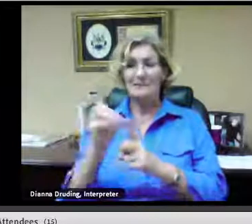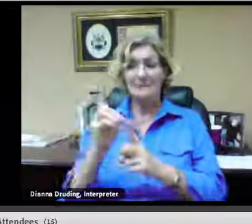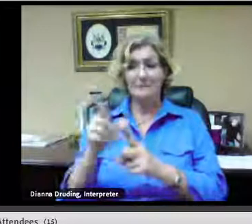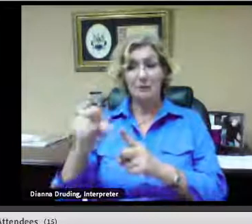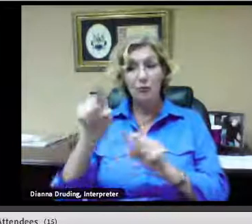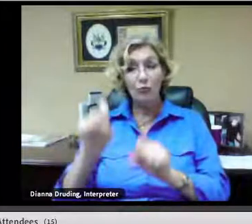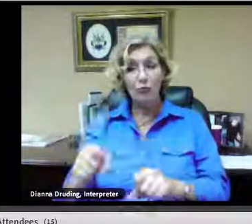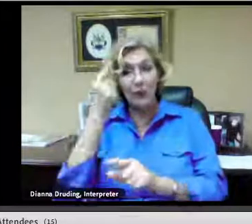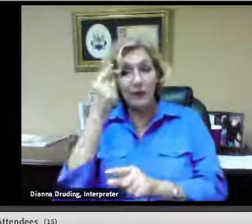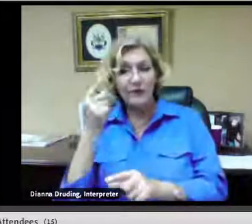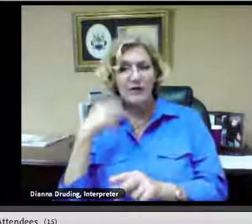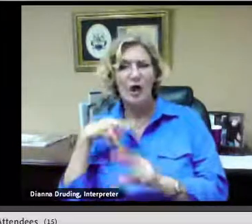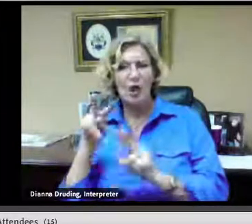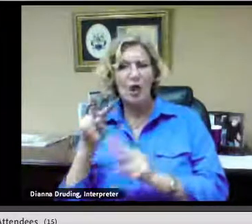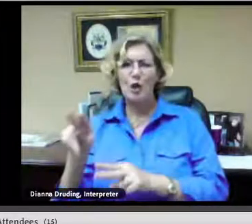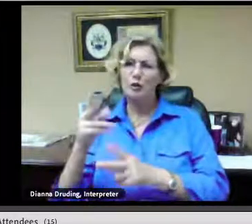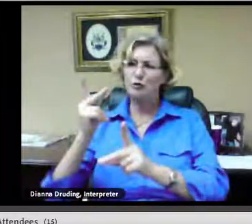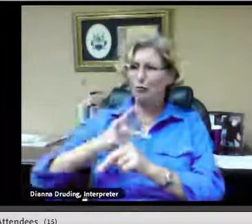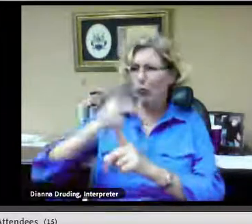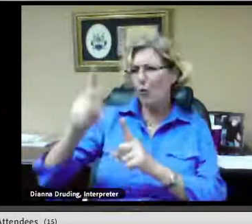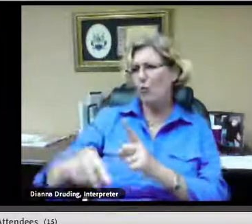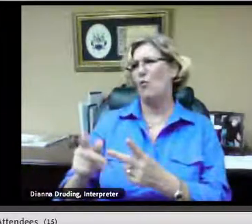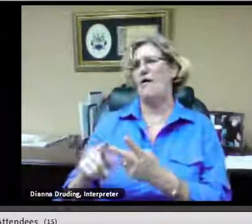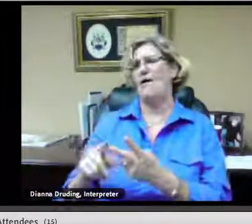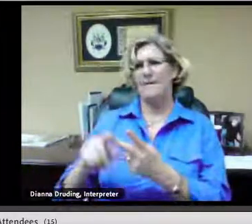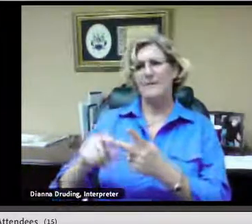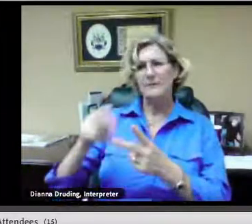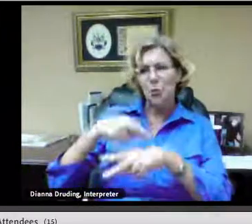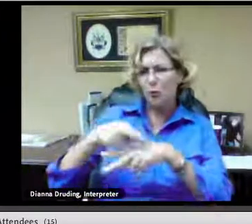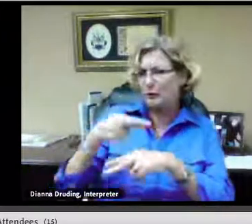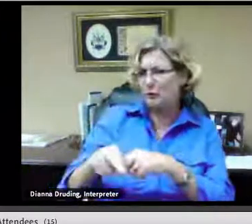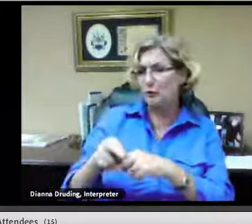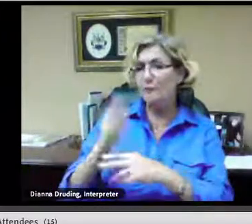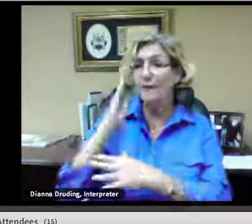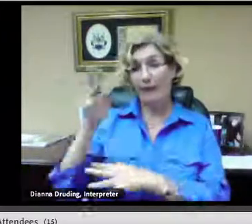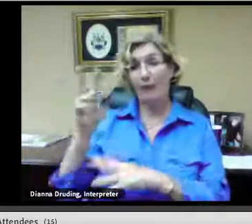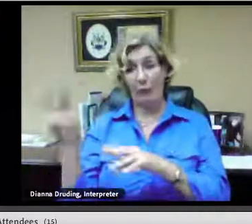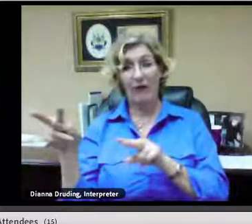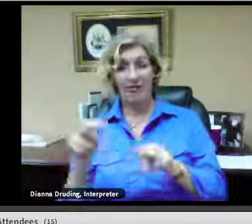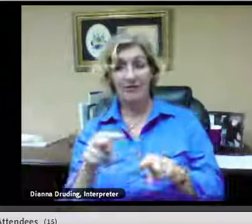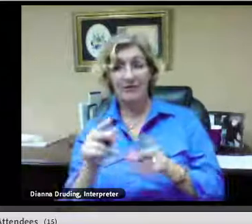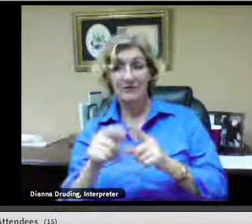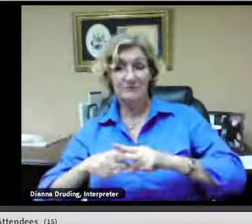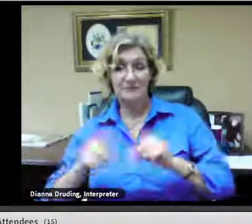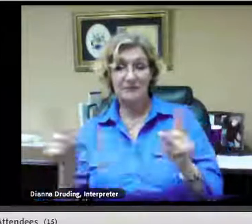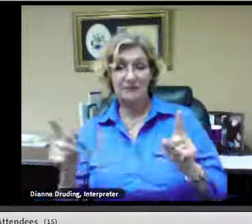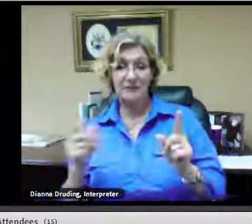and it's going to look a little bit differently. So let's just -- You know, some sample questions to think about here.